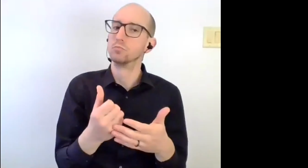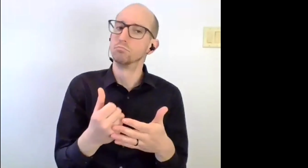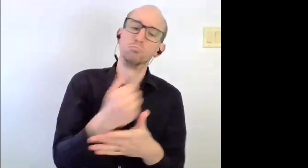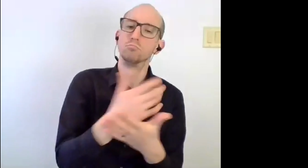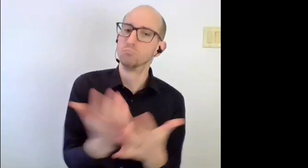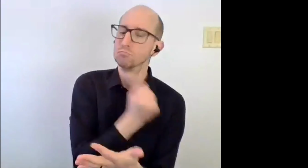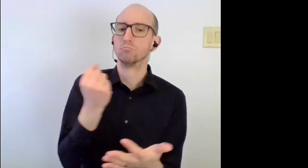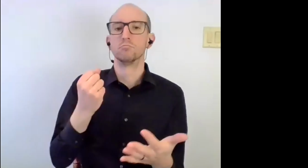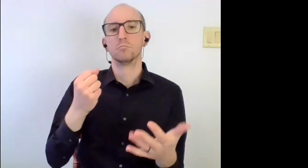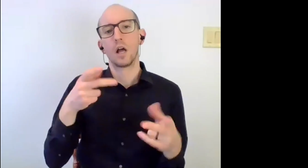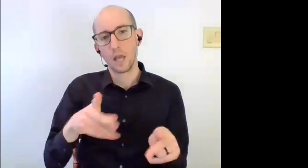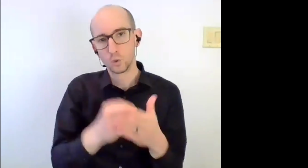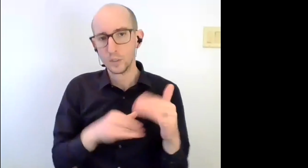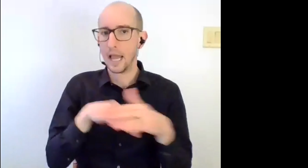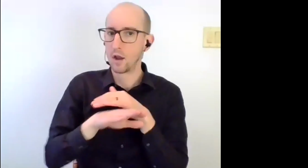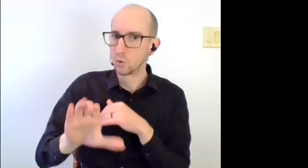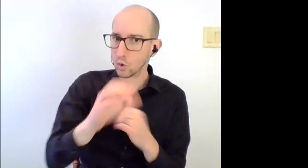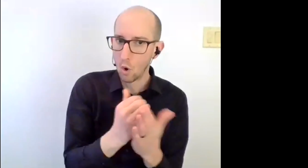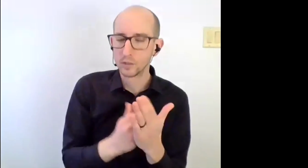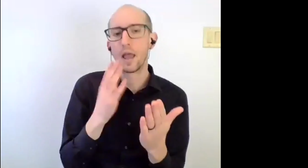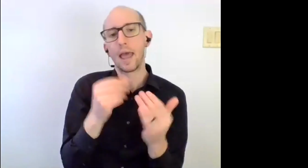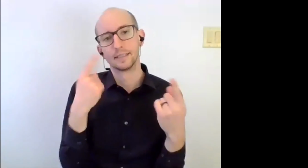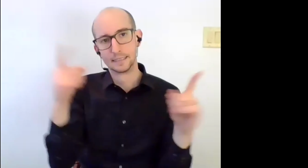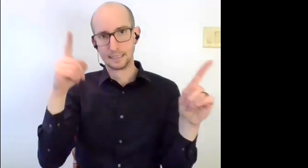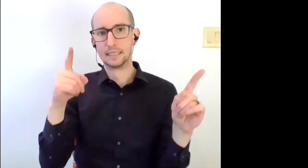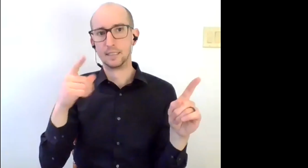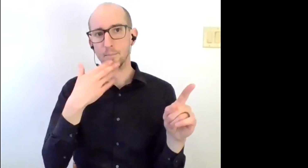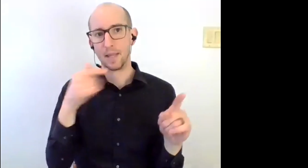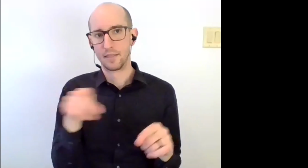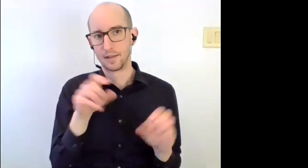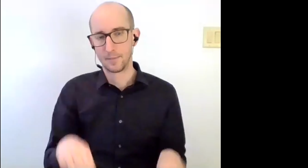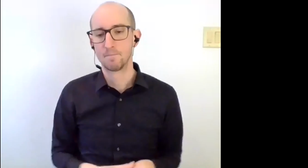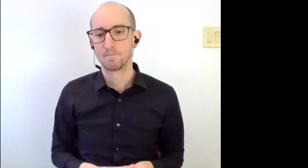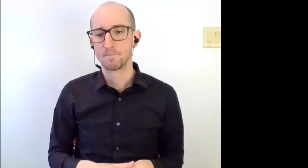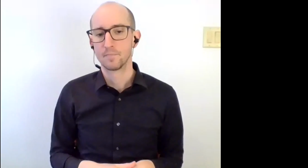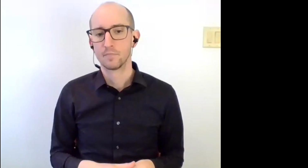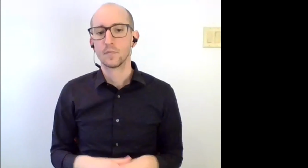choices. I just want you to maximize the ability of students to access the course and to be successful